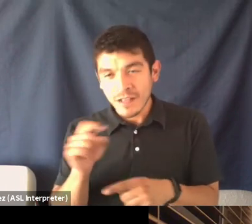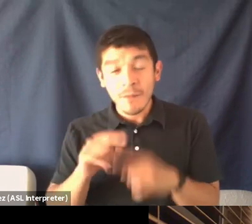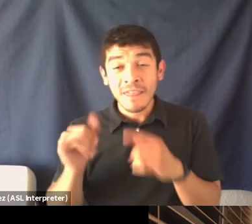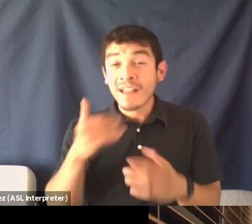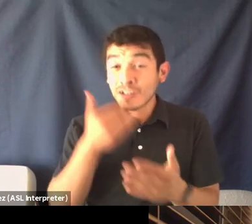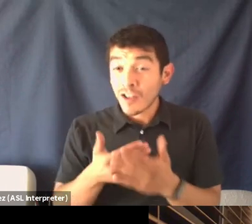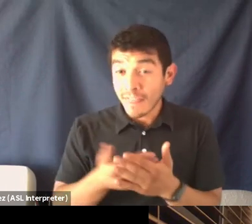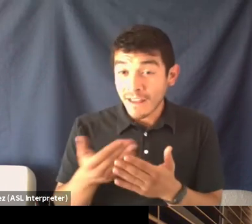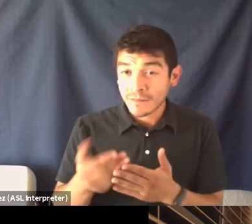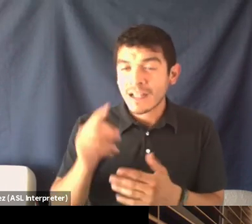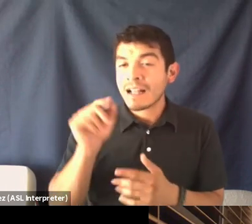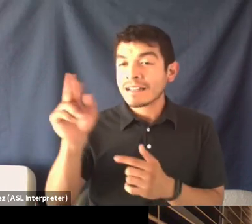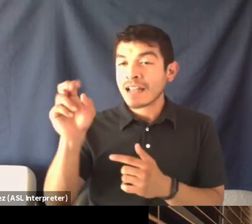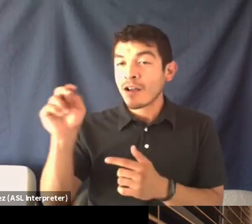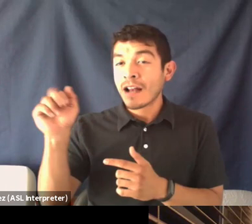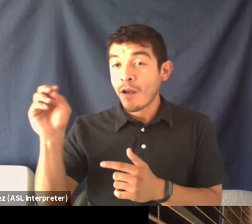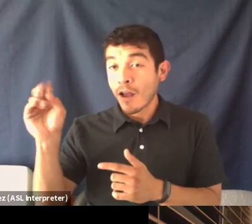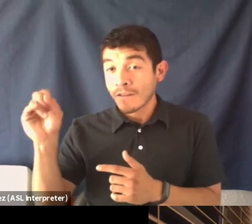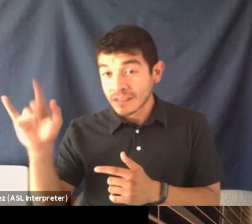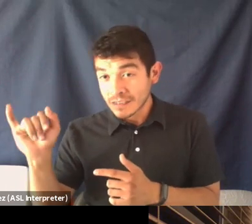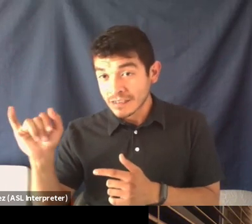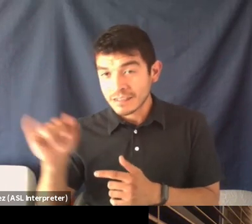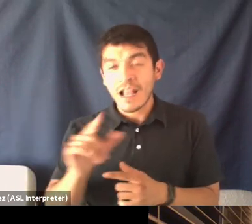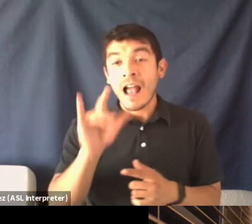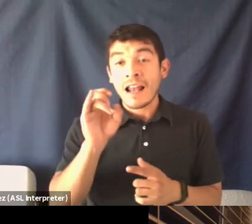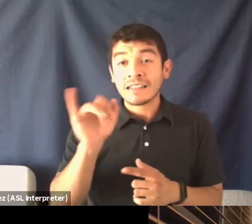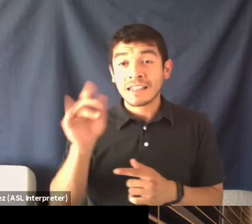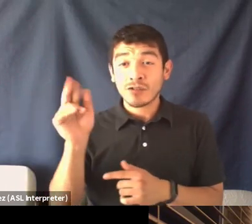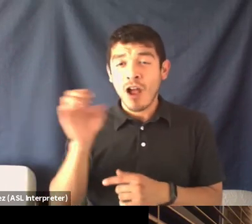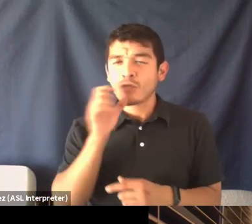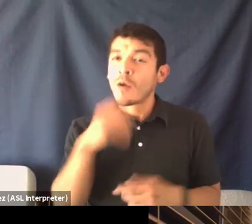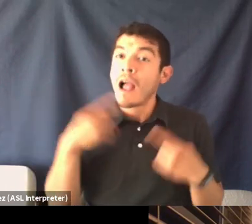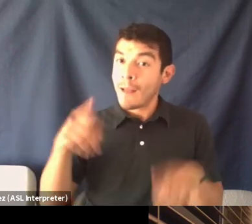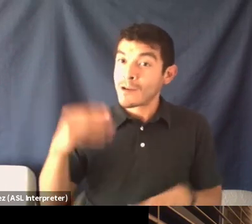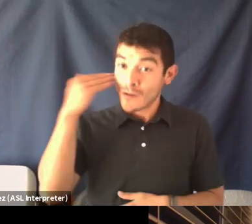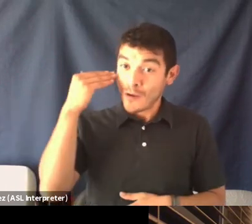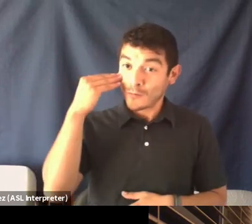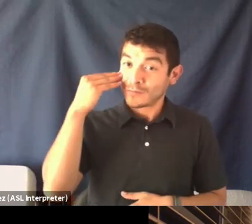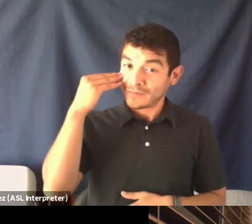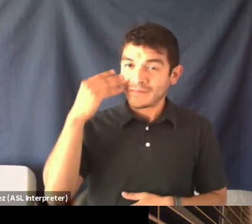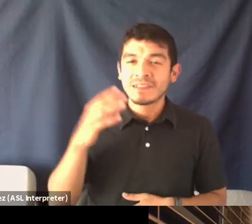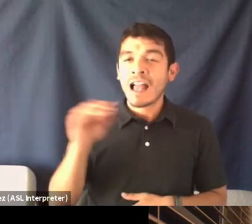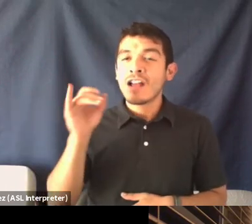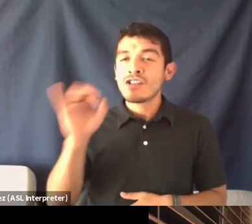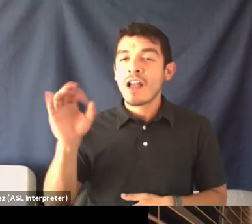Darren Aronofsky, Lindsay Crouse, who I happen to know. Oh, well And Jeff Orlowski.